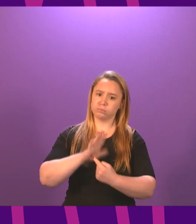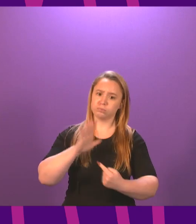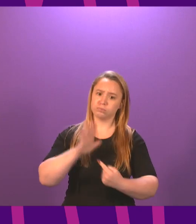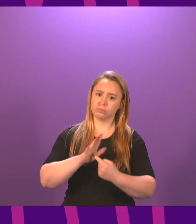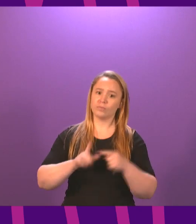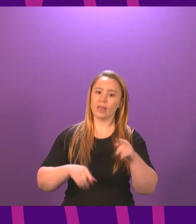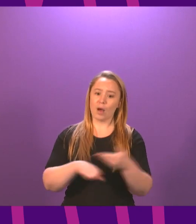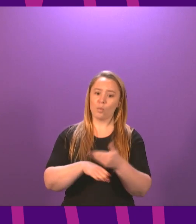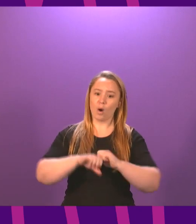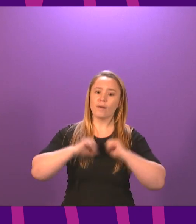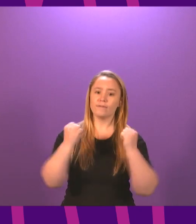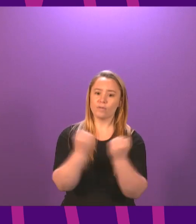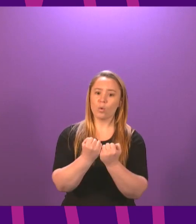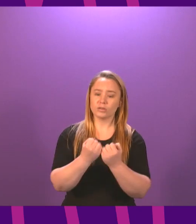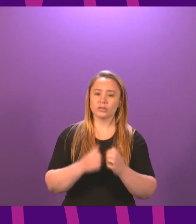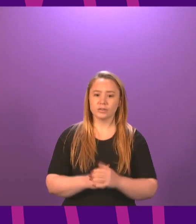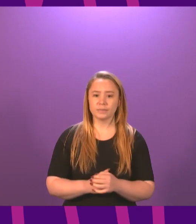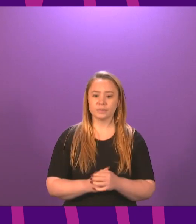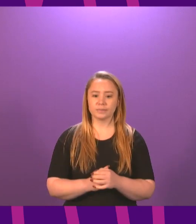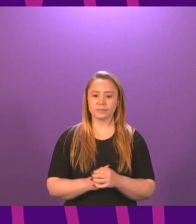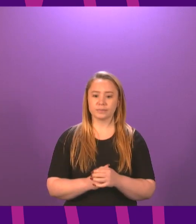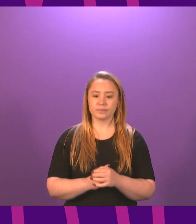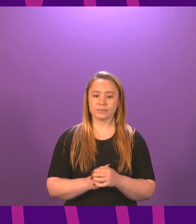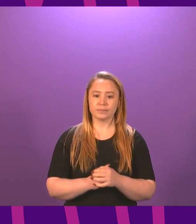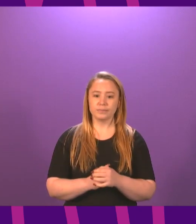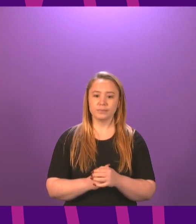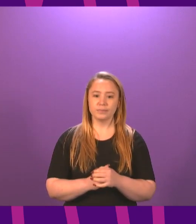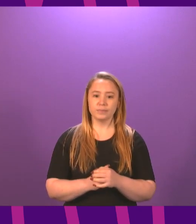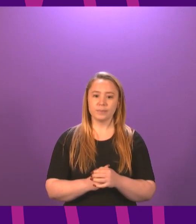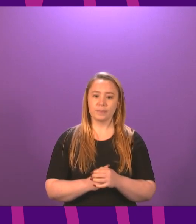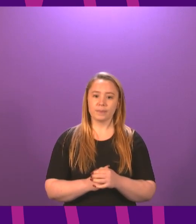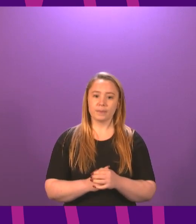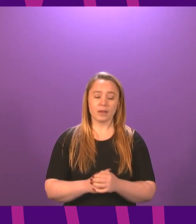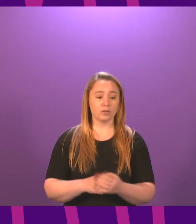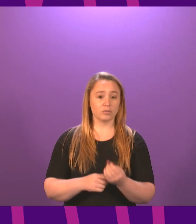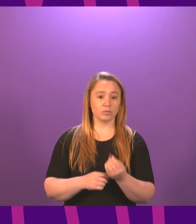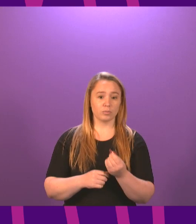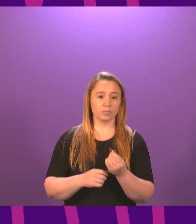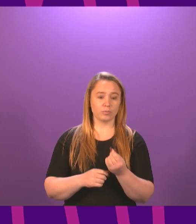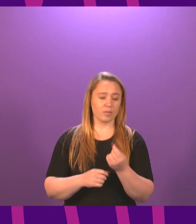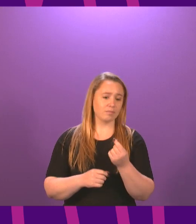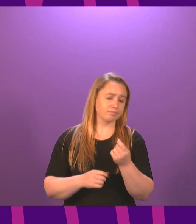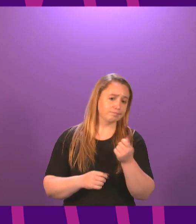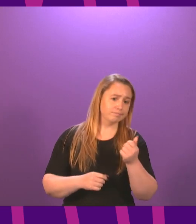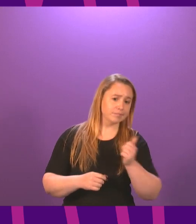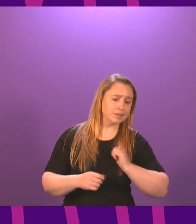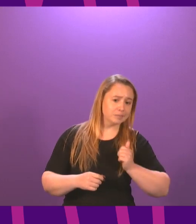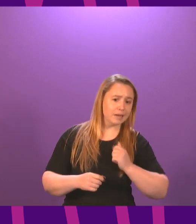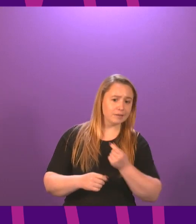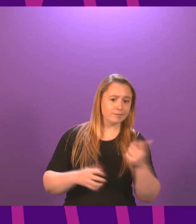workforce is worthy of particular recognition. It is only a matter of weeks, I think, if